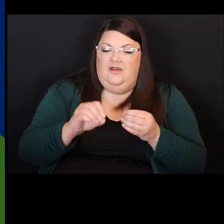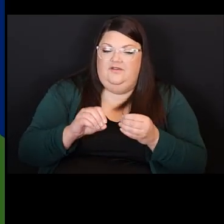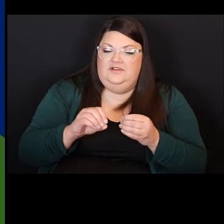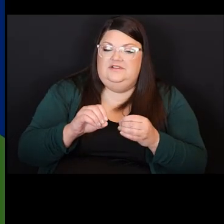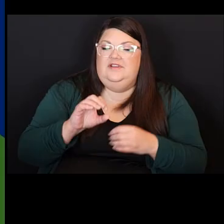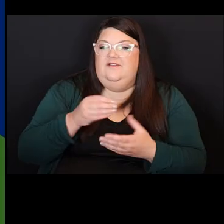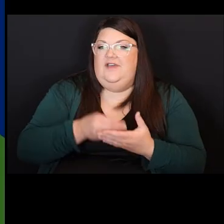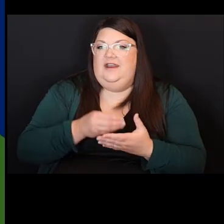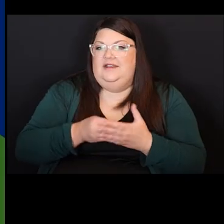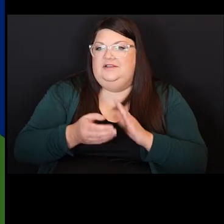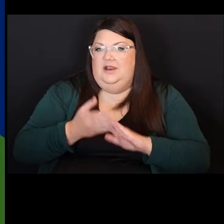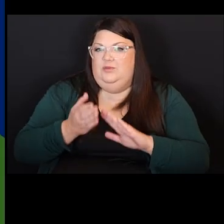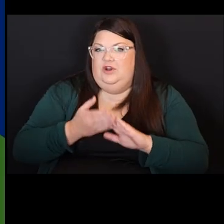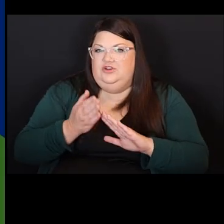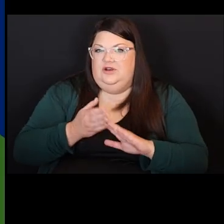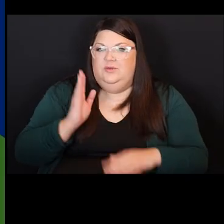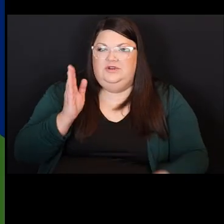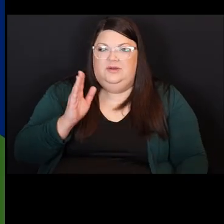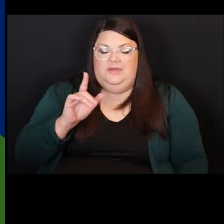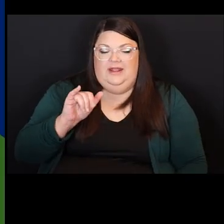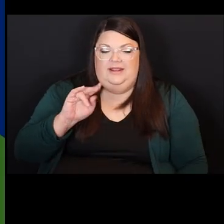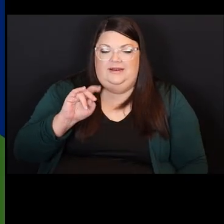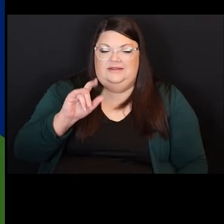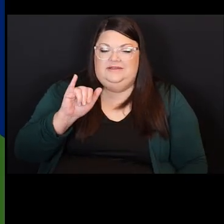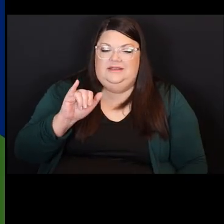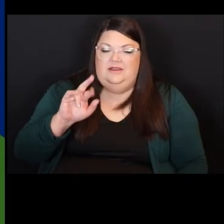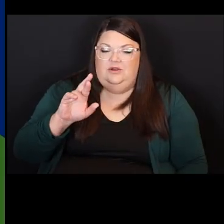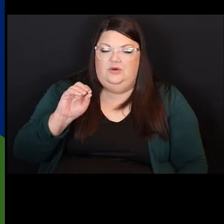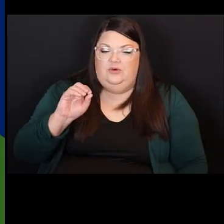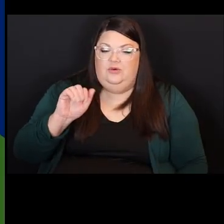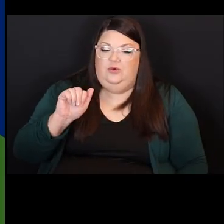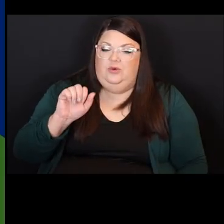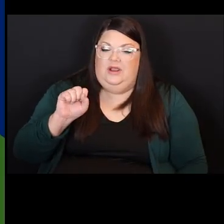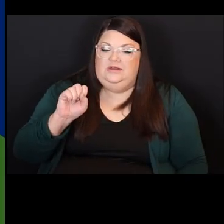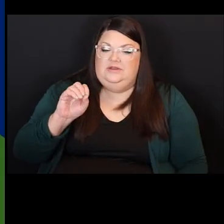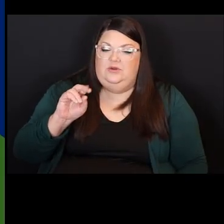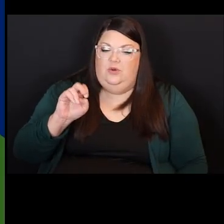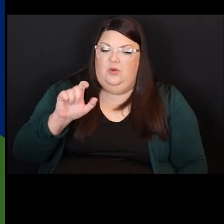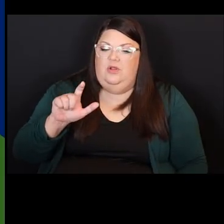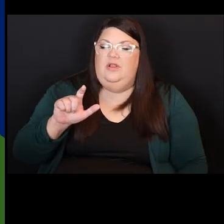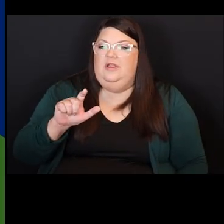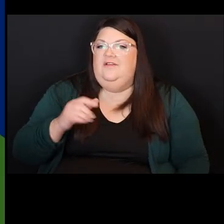Education (ED), Office of Finance and Operations (OFO). Presented by Lindsay Rassoull with New